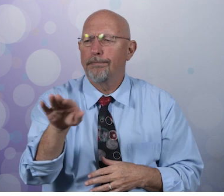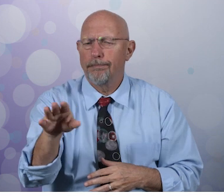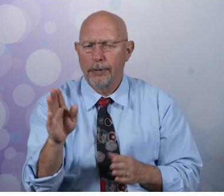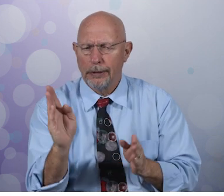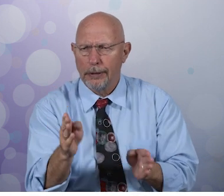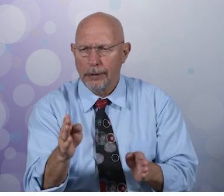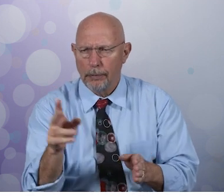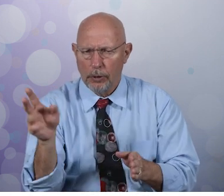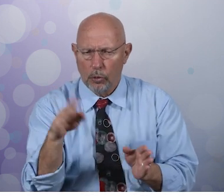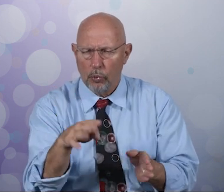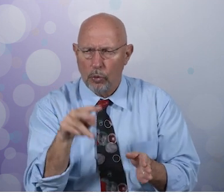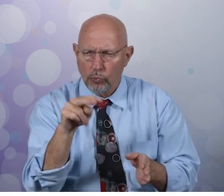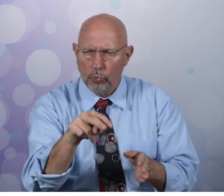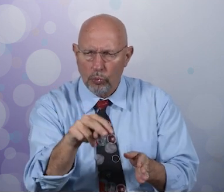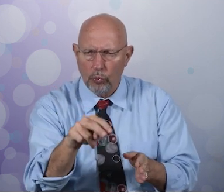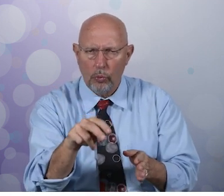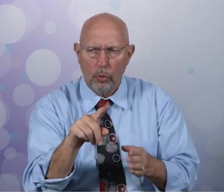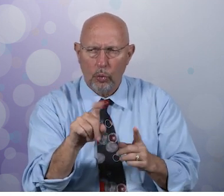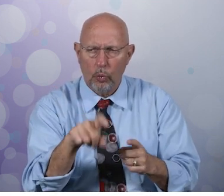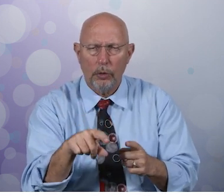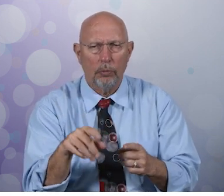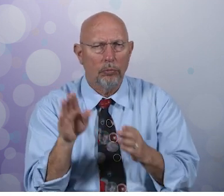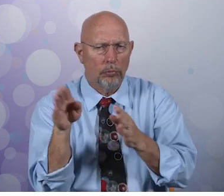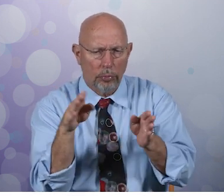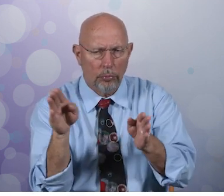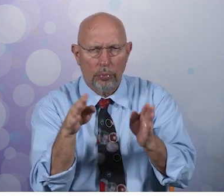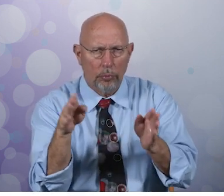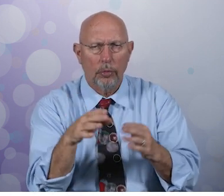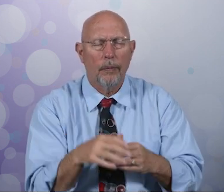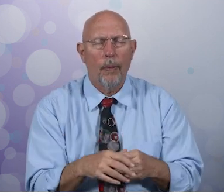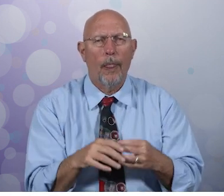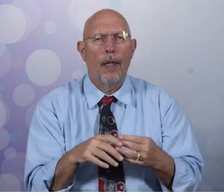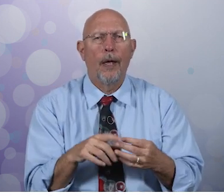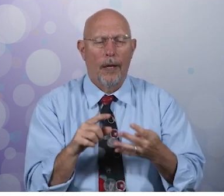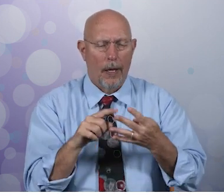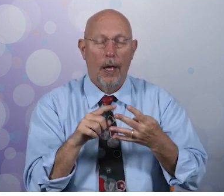could be a support. And in the Universal Tools, it also